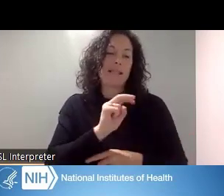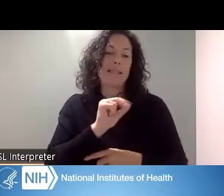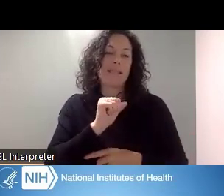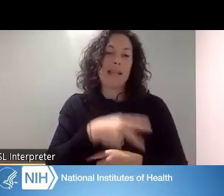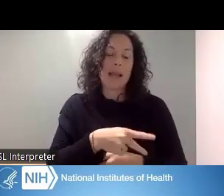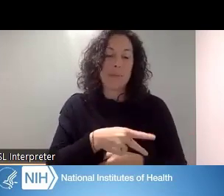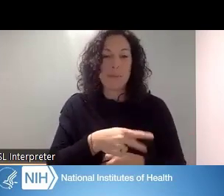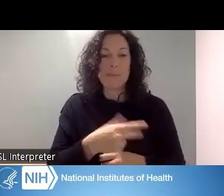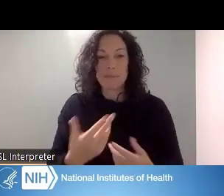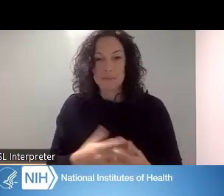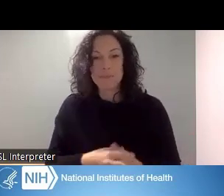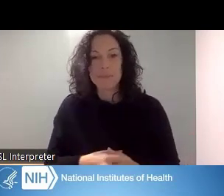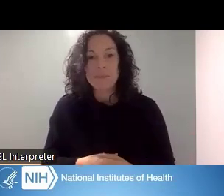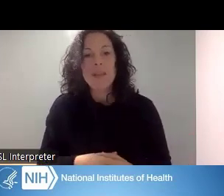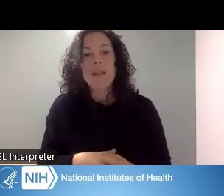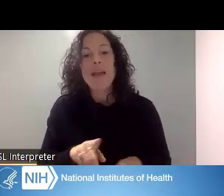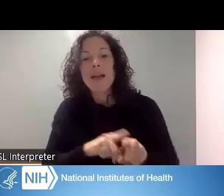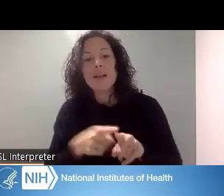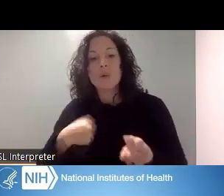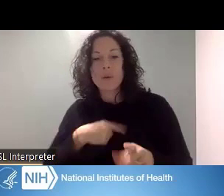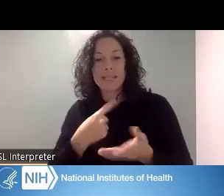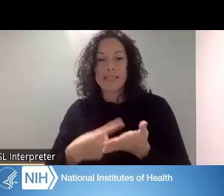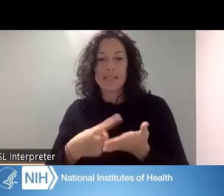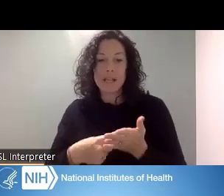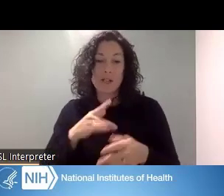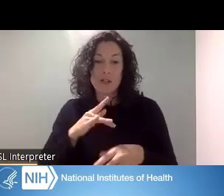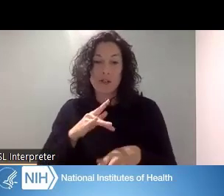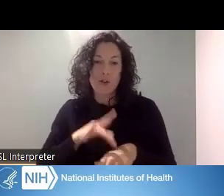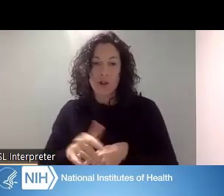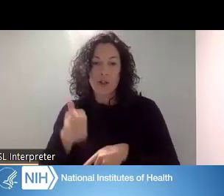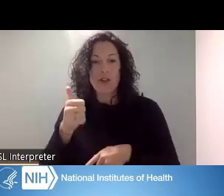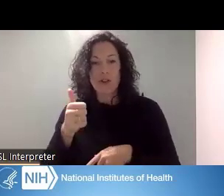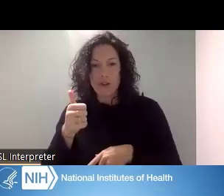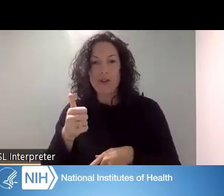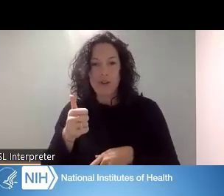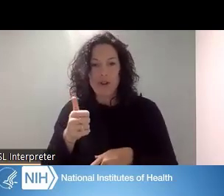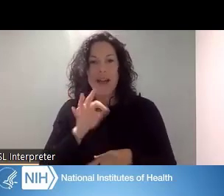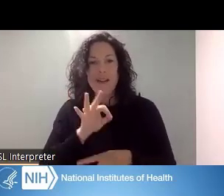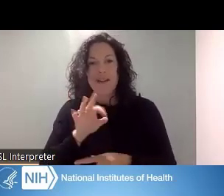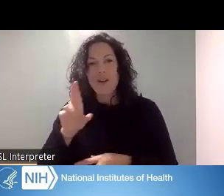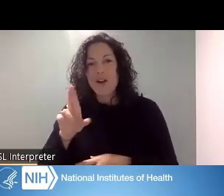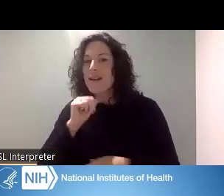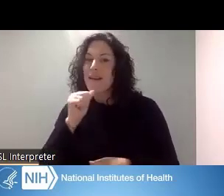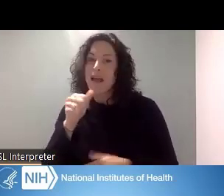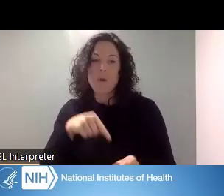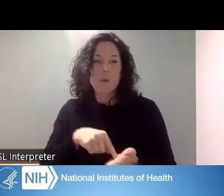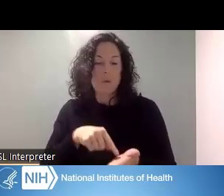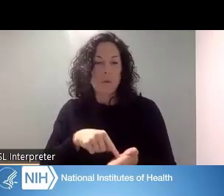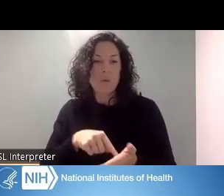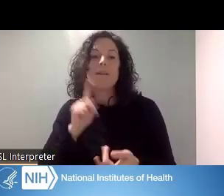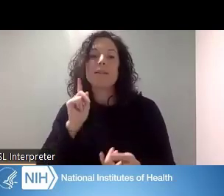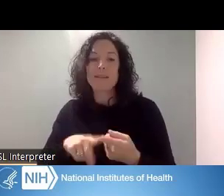So as was discussed earlier, if a grant is under SNAP, an FFR is not due until the end of the project period,